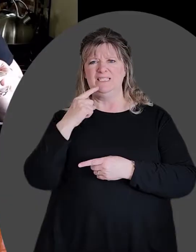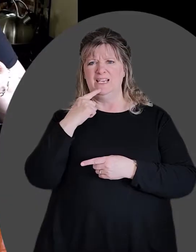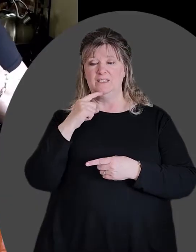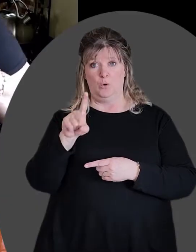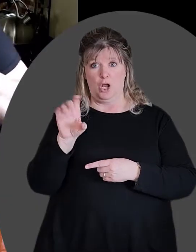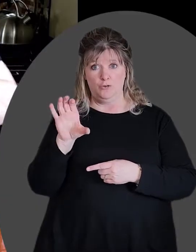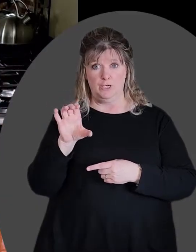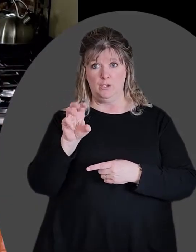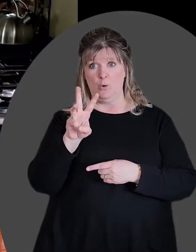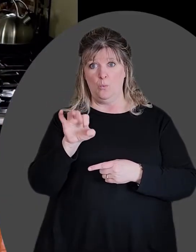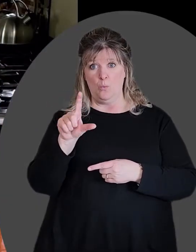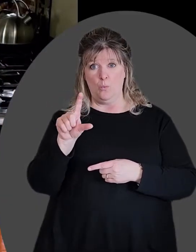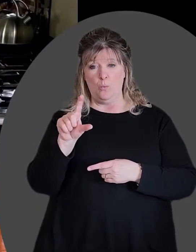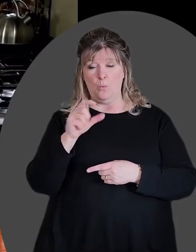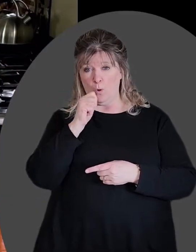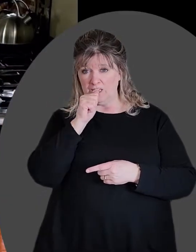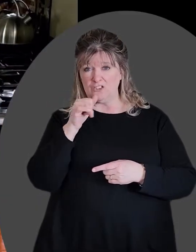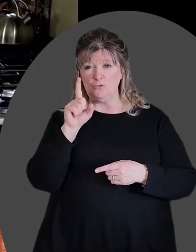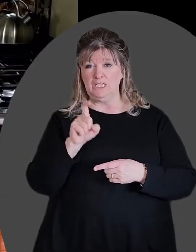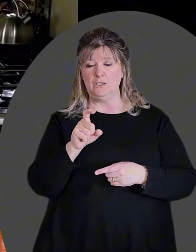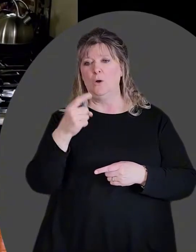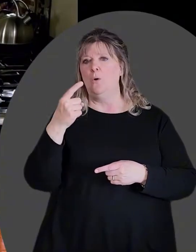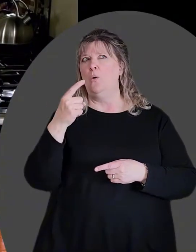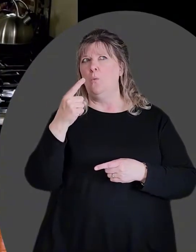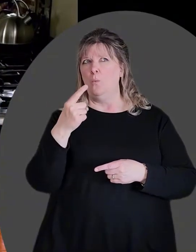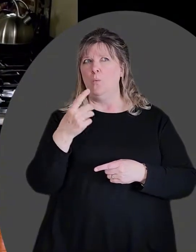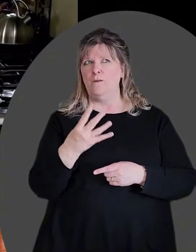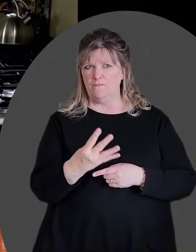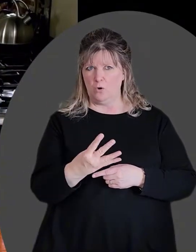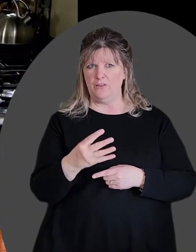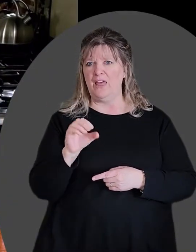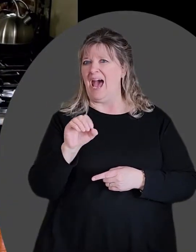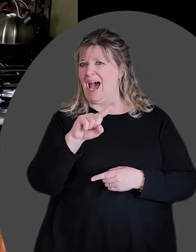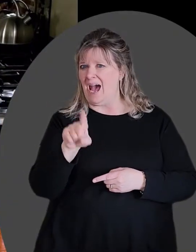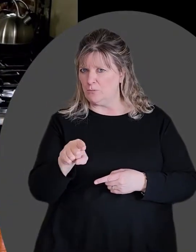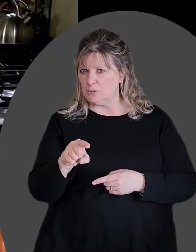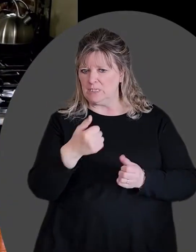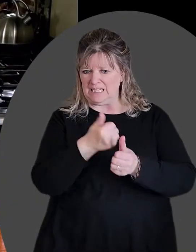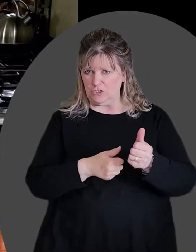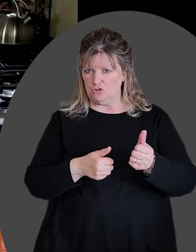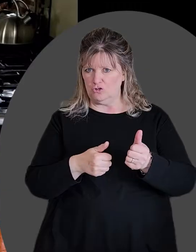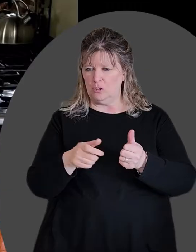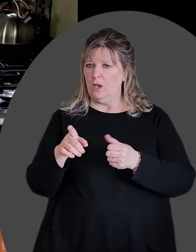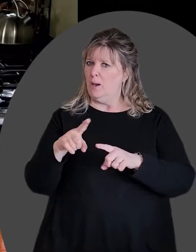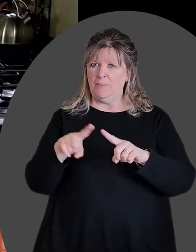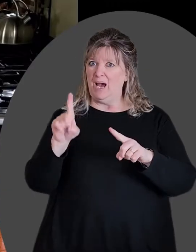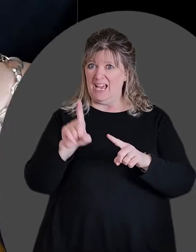you need a quarter ounce of each of these spices but I had to divide that in half